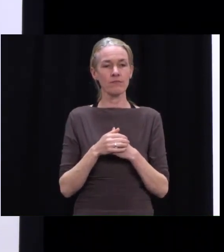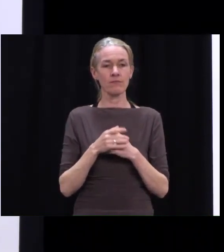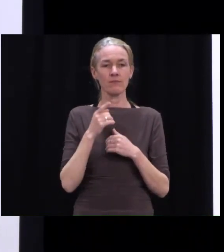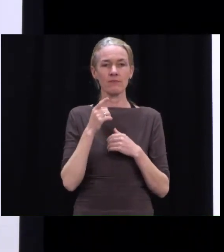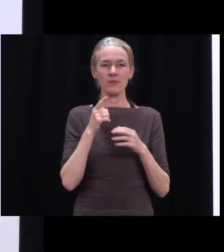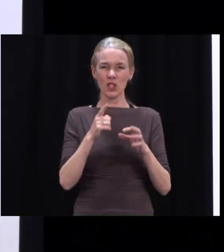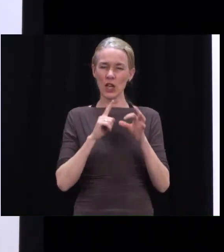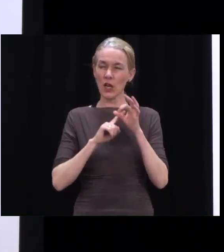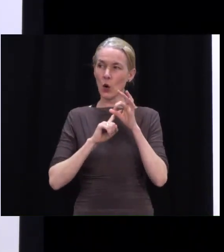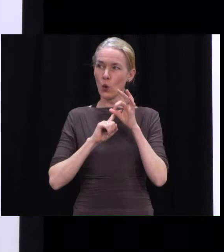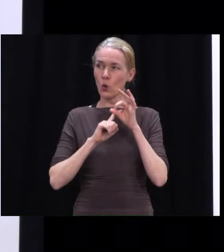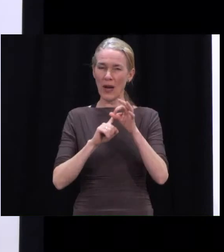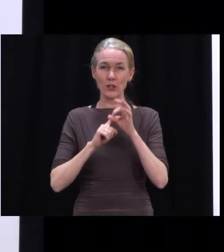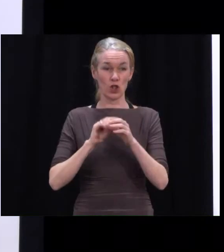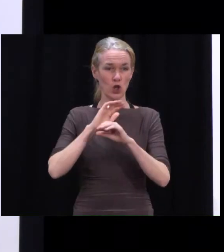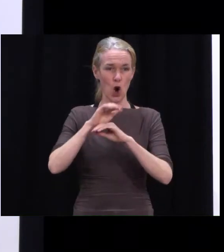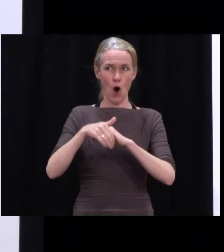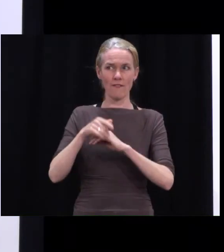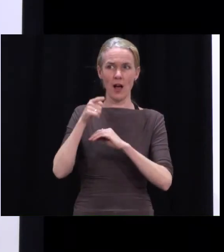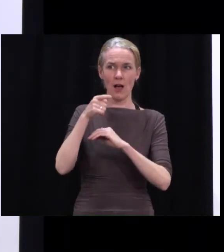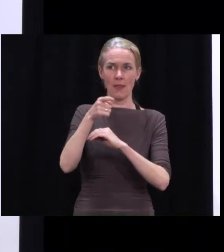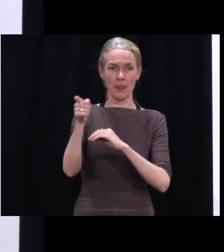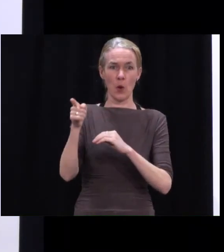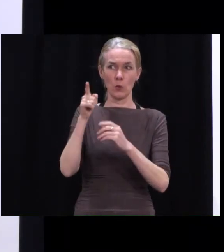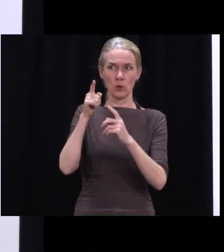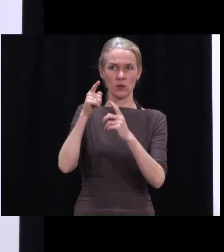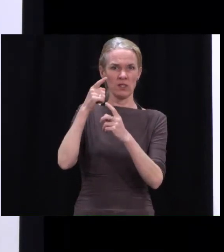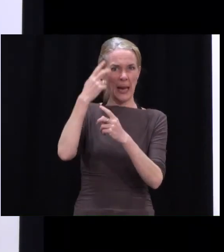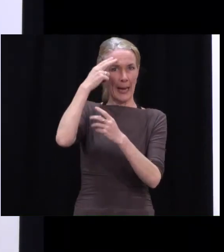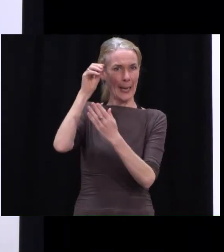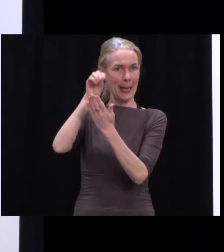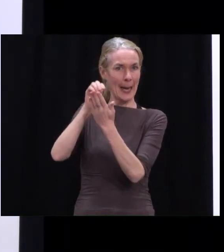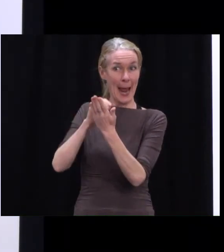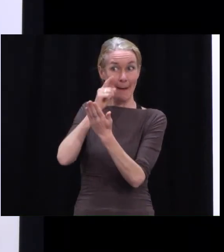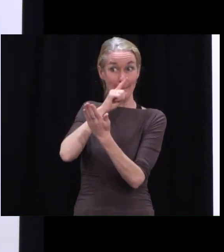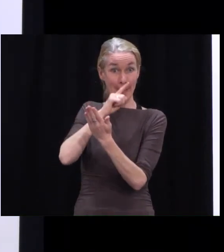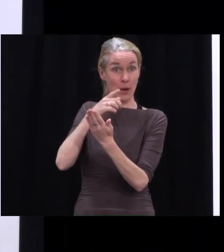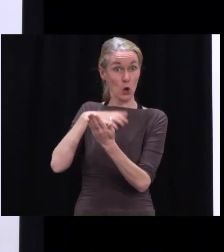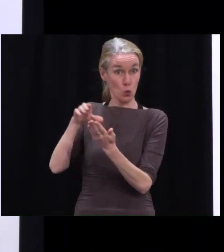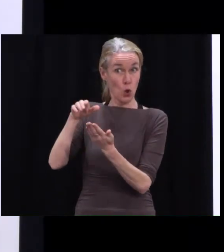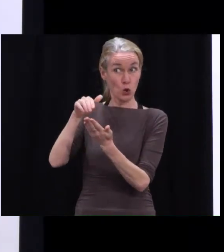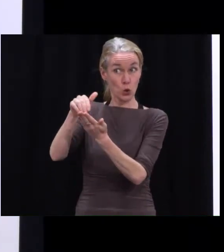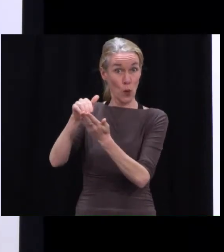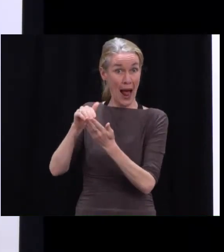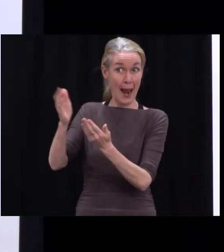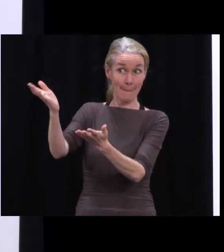Taliban to ensure safe passage. It will be complex. >> There